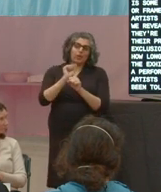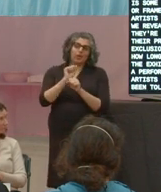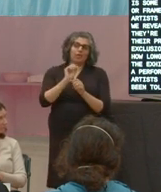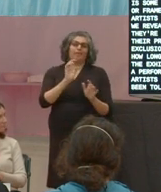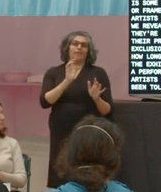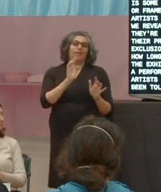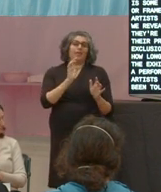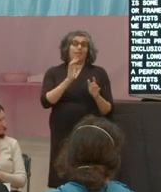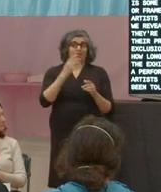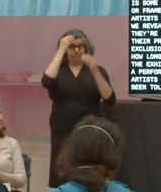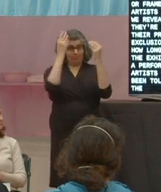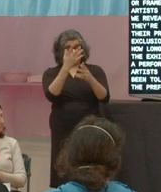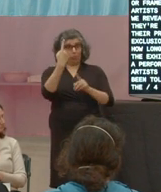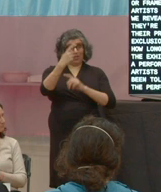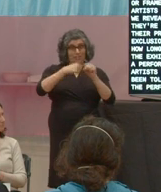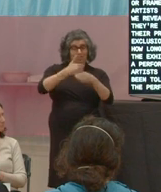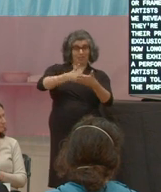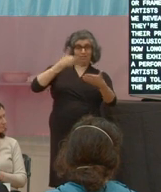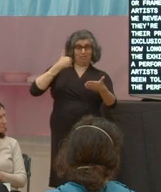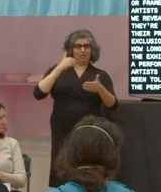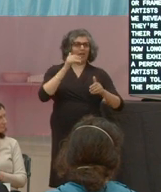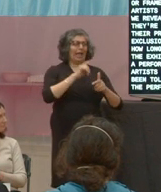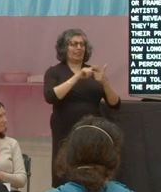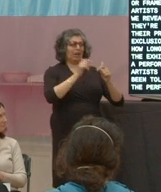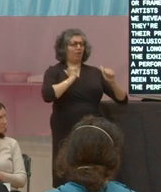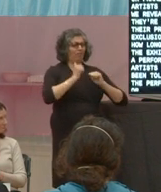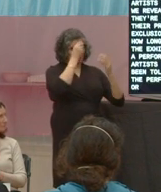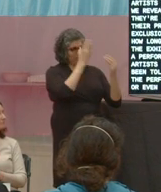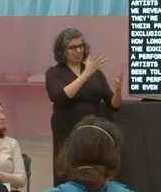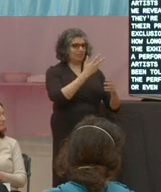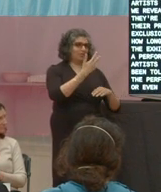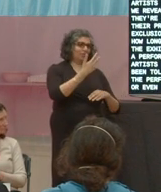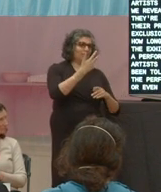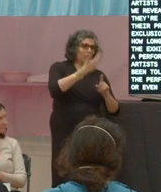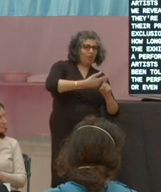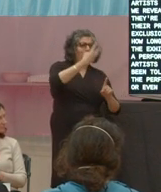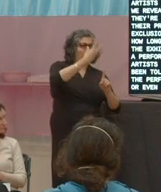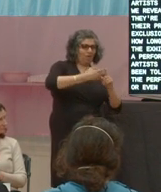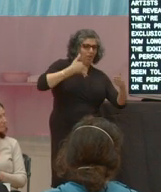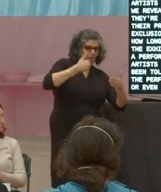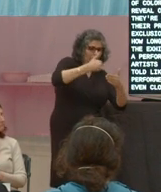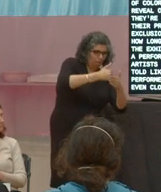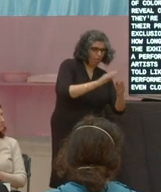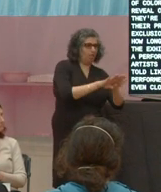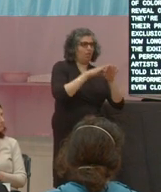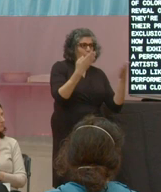advance when the performers are totally, maybe three or four months, or even closer to the opening is looking to